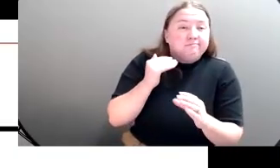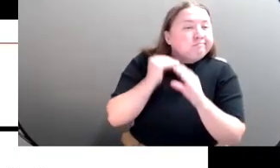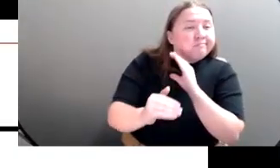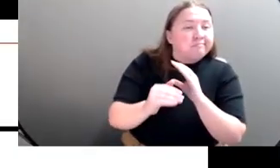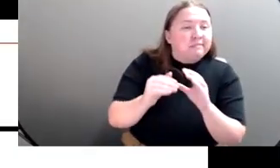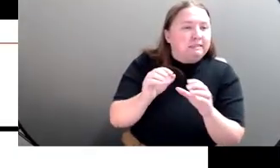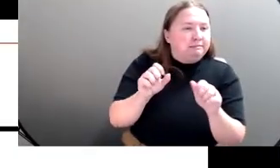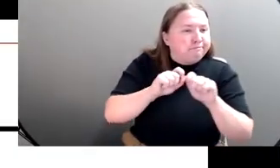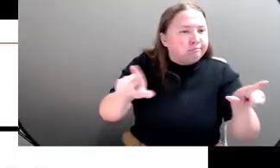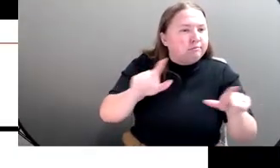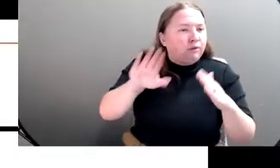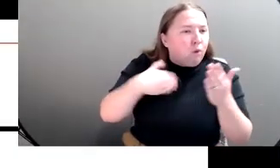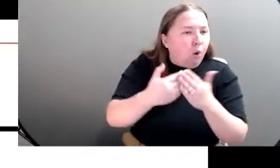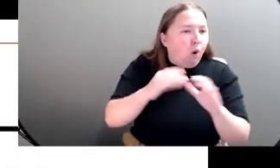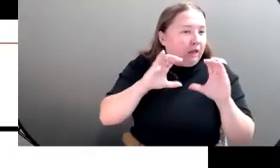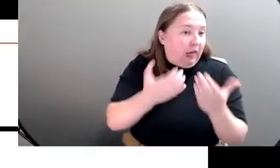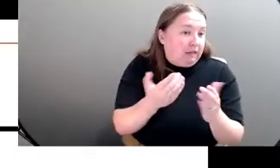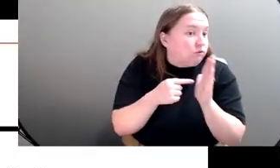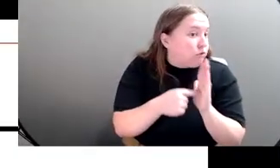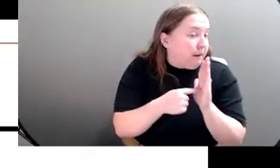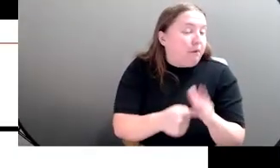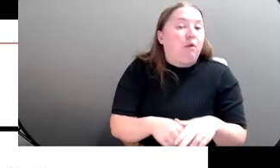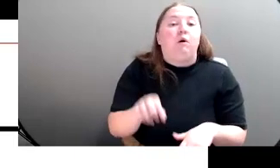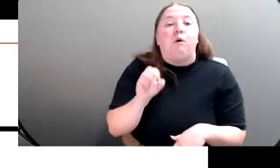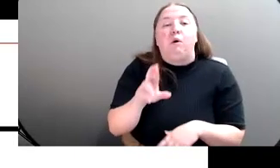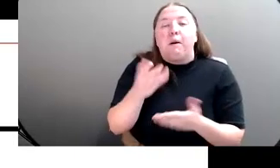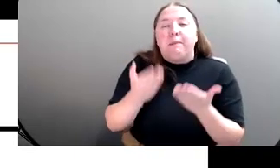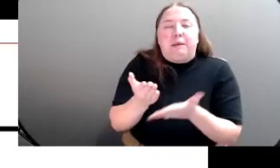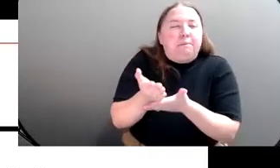to the whole class, for example, or maybe, you know, part of a class,